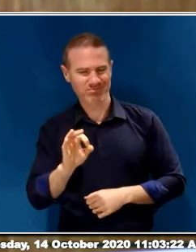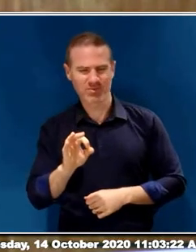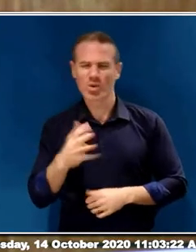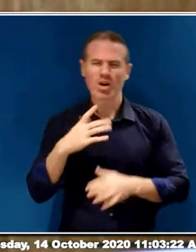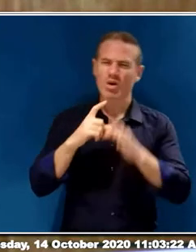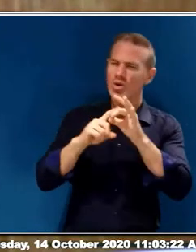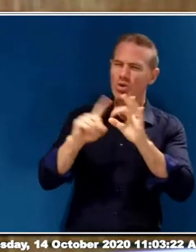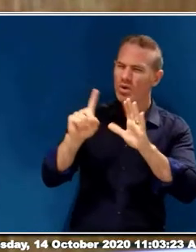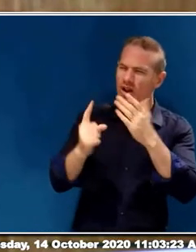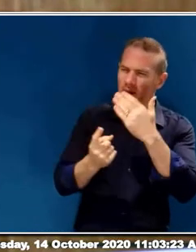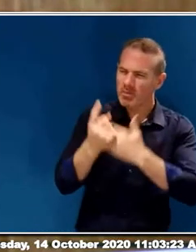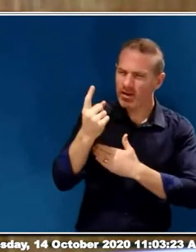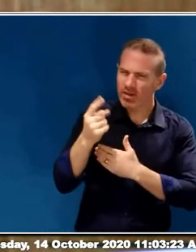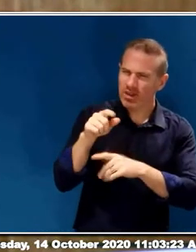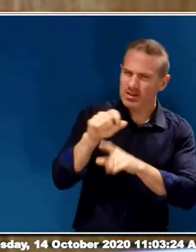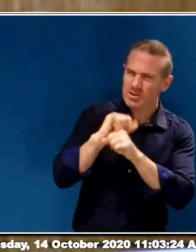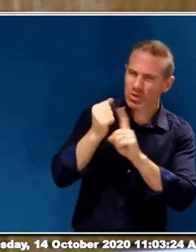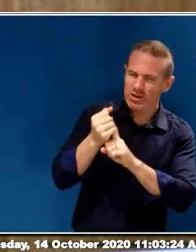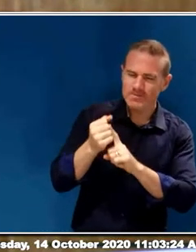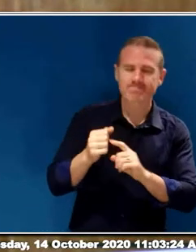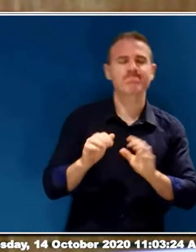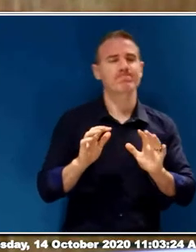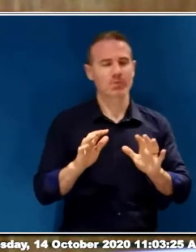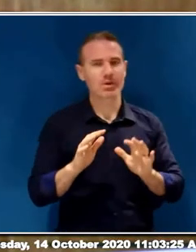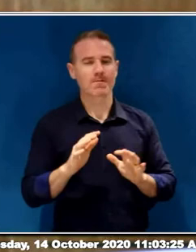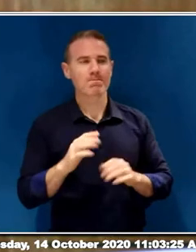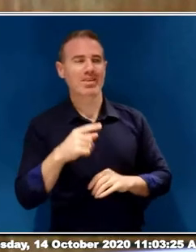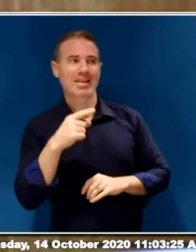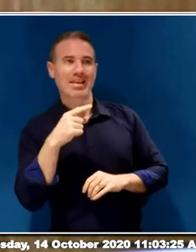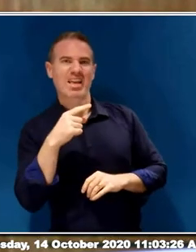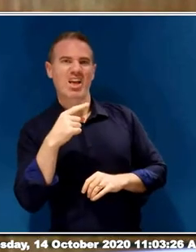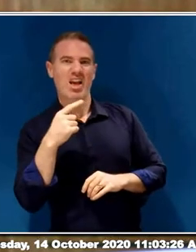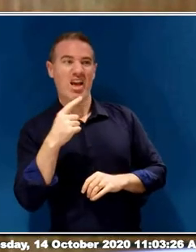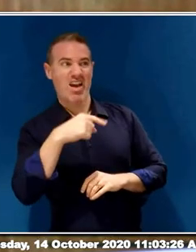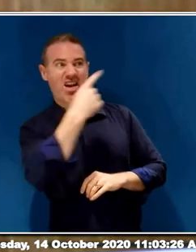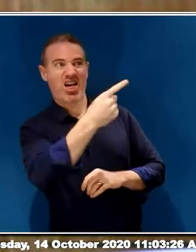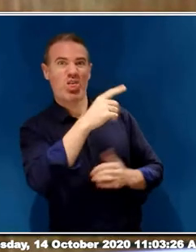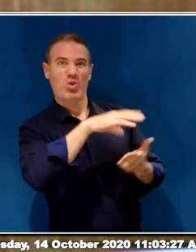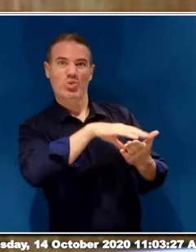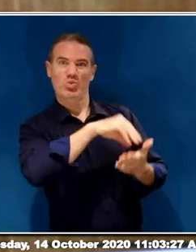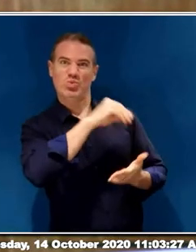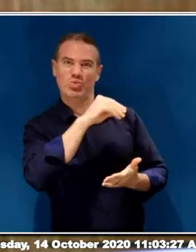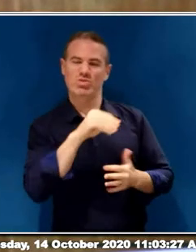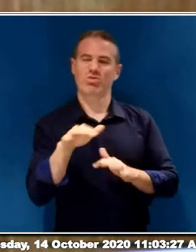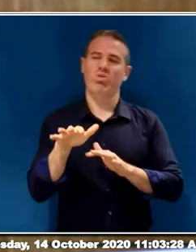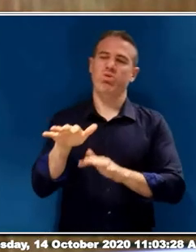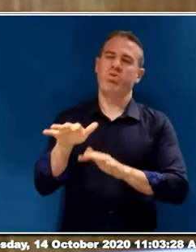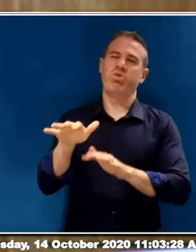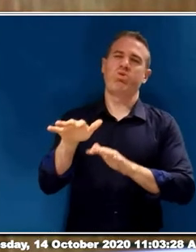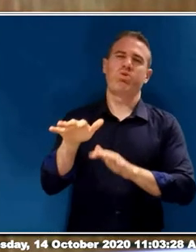we call it “poking the bear”. And this particular student, from my understanding --- From Kobe.